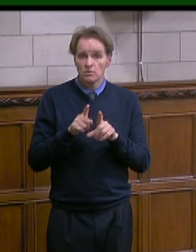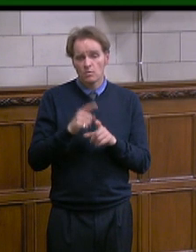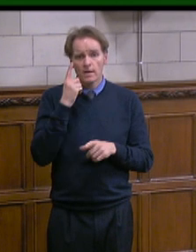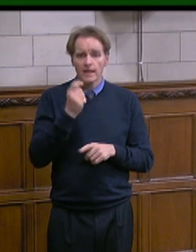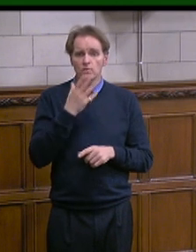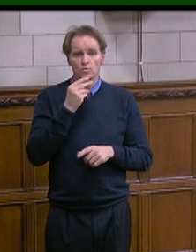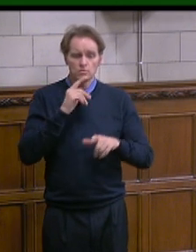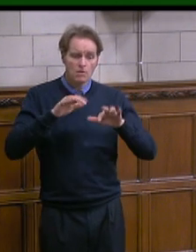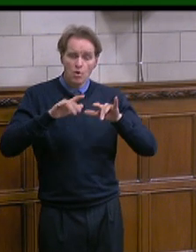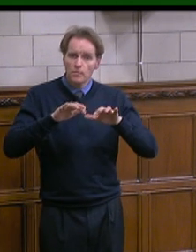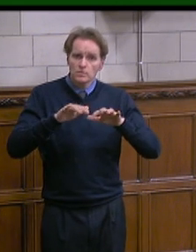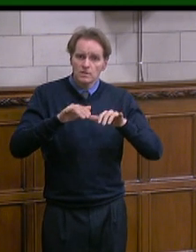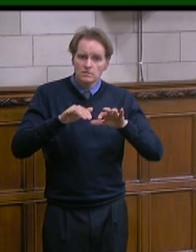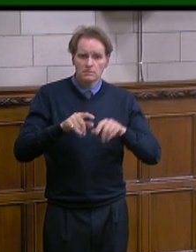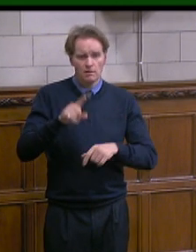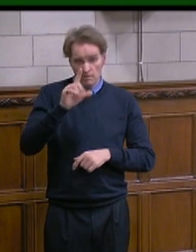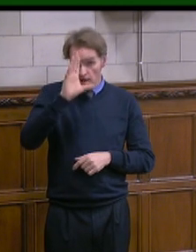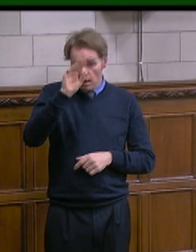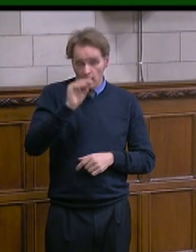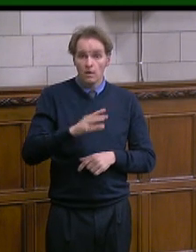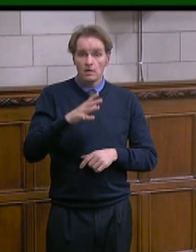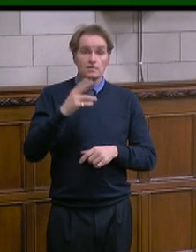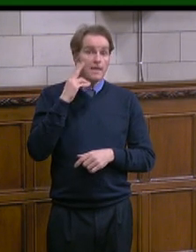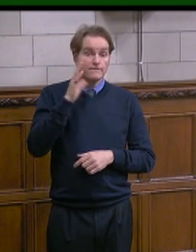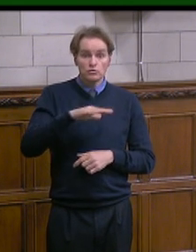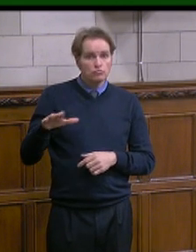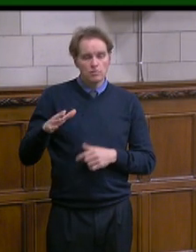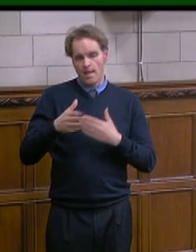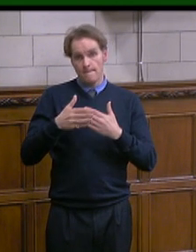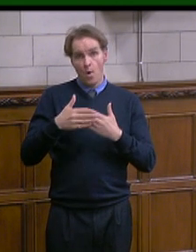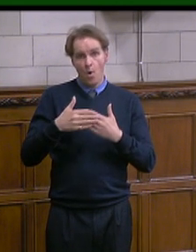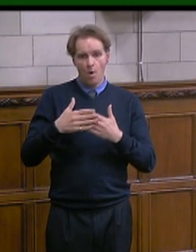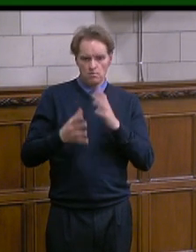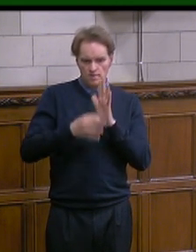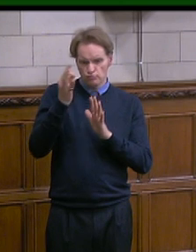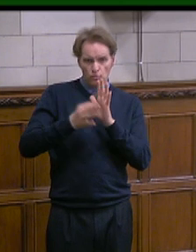More deaf children than ever are leaving school with good GCSEs, and we want them to continue